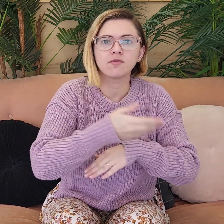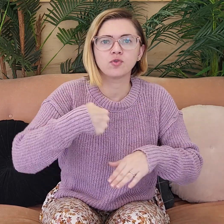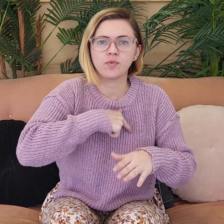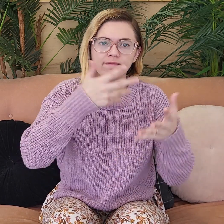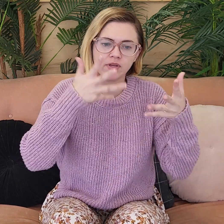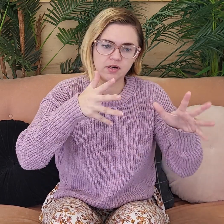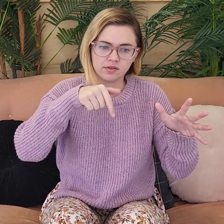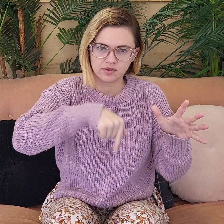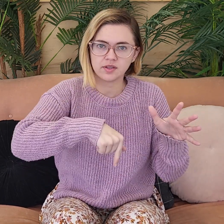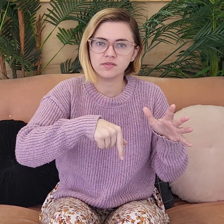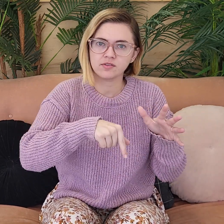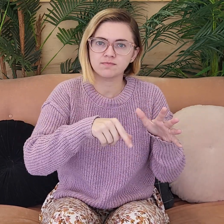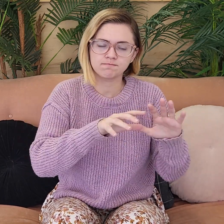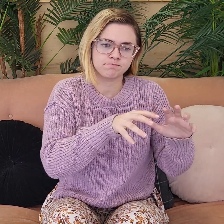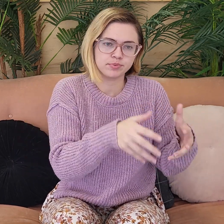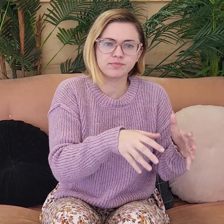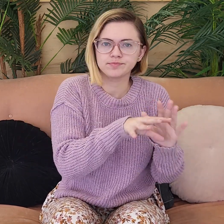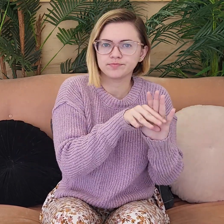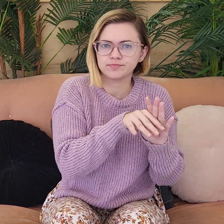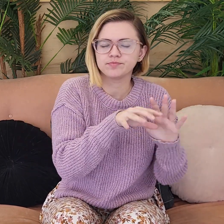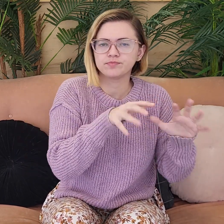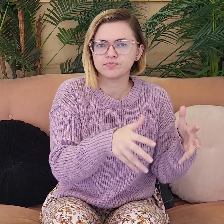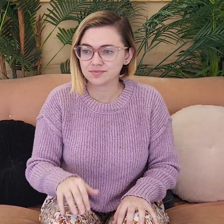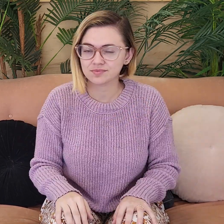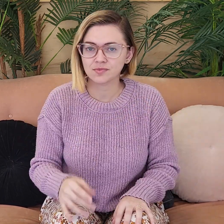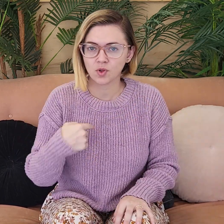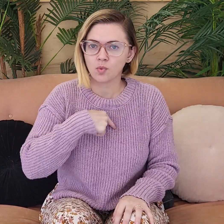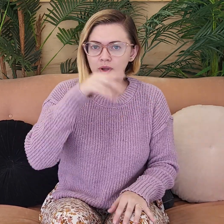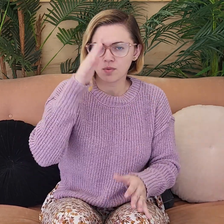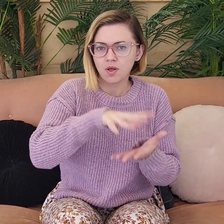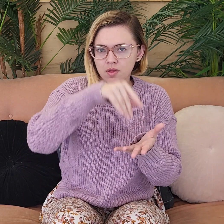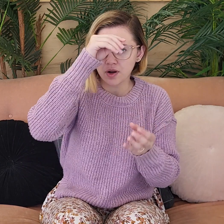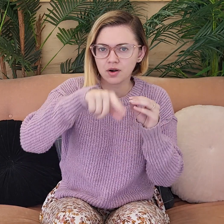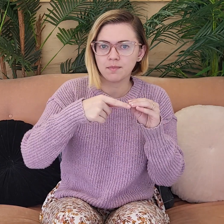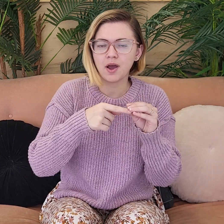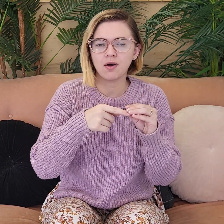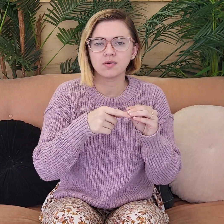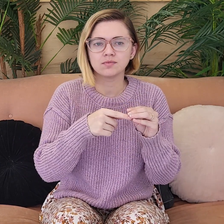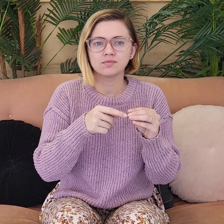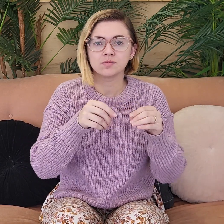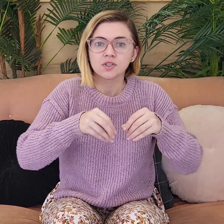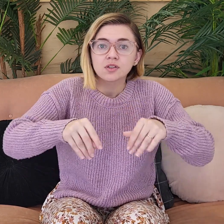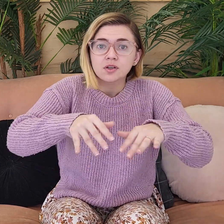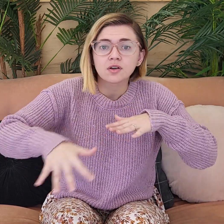That will be after we finish this video series. So we will